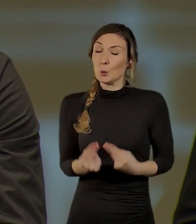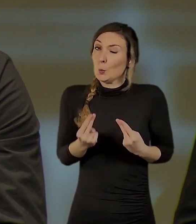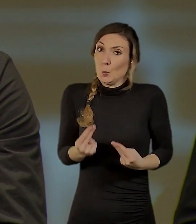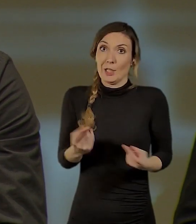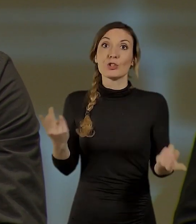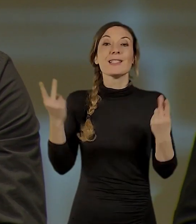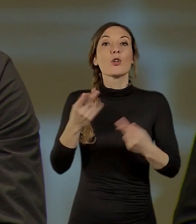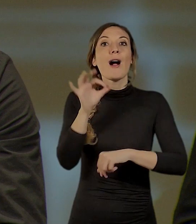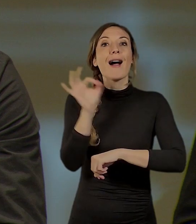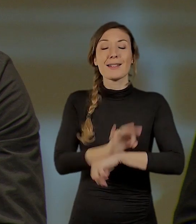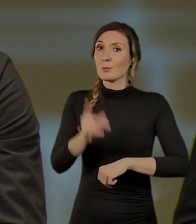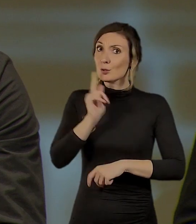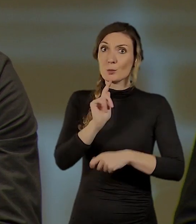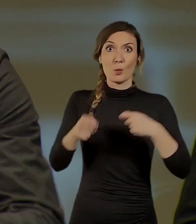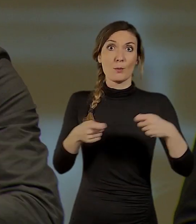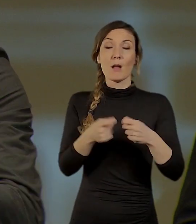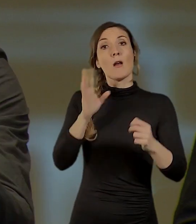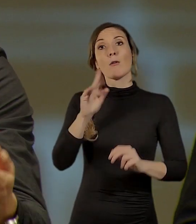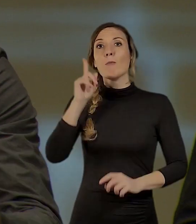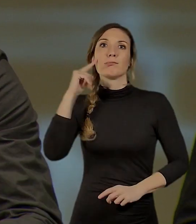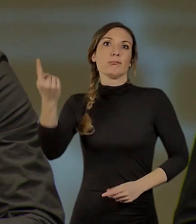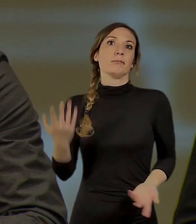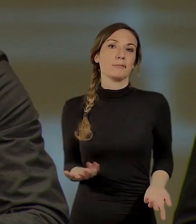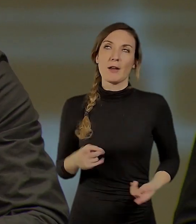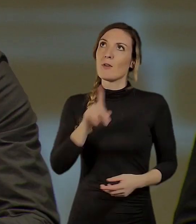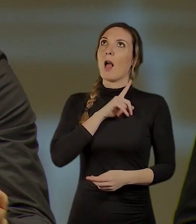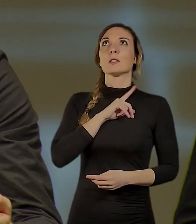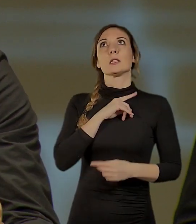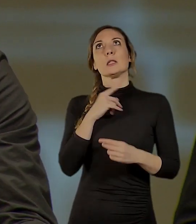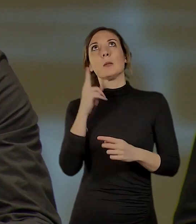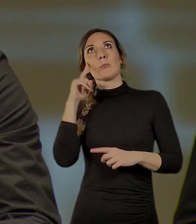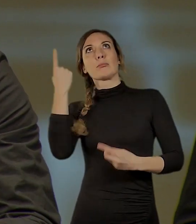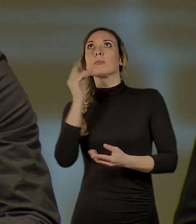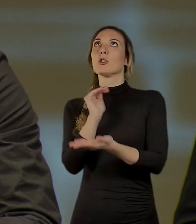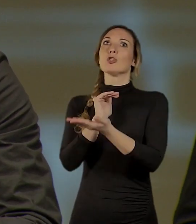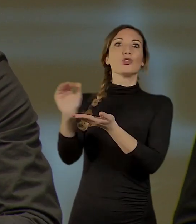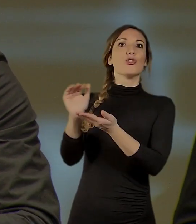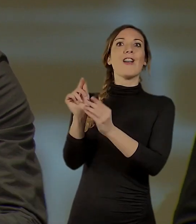what associations we are doing it for. And in my opinion, that is the only assumption that it will really work when it is built.